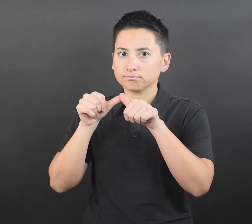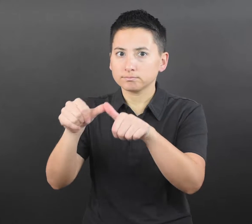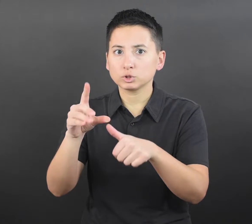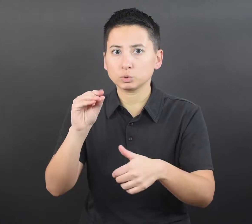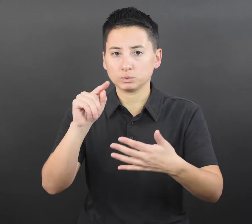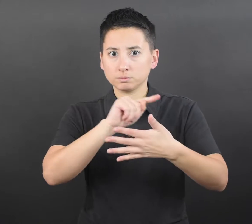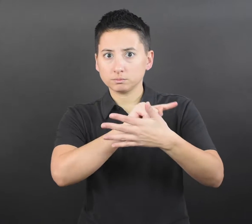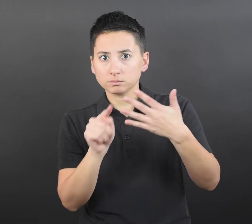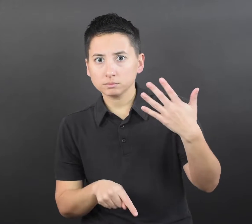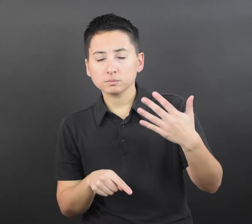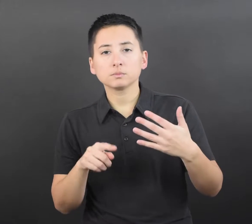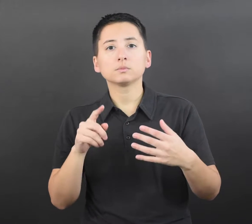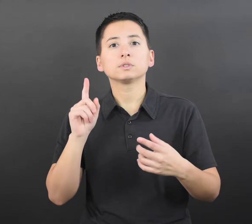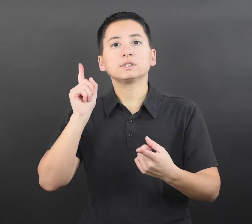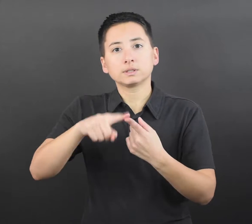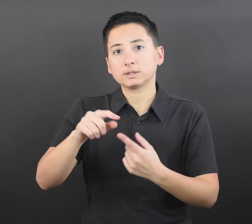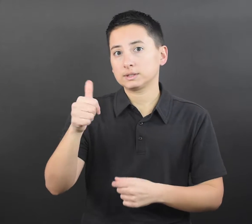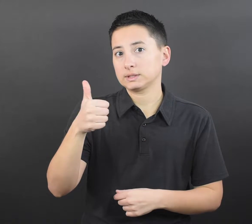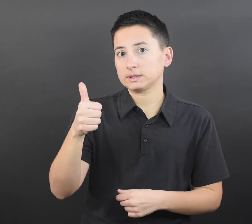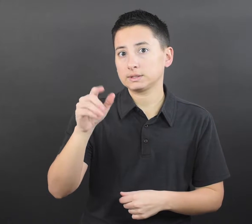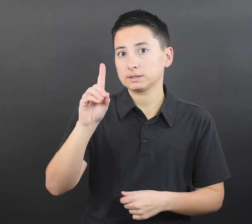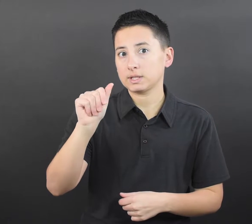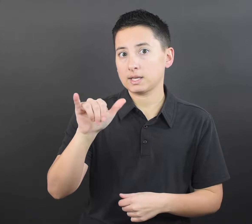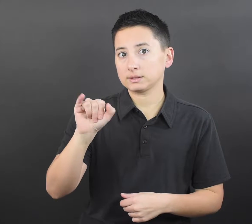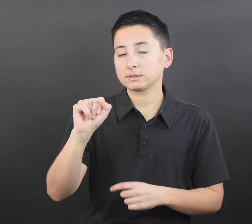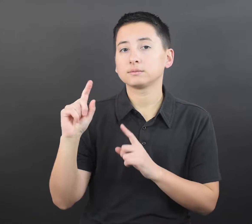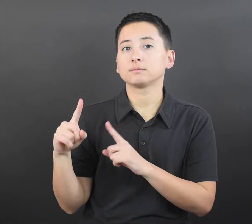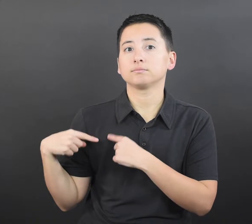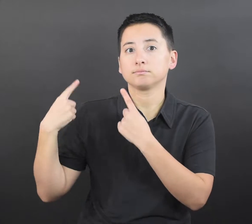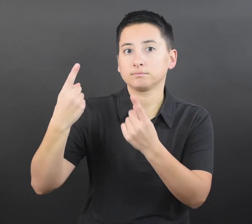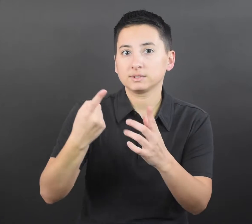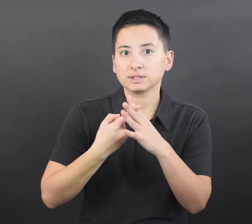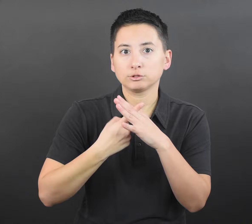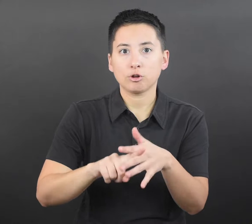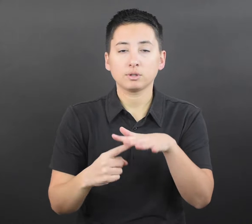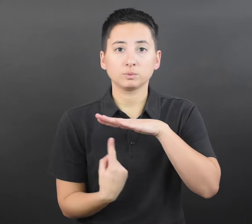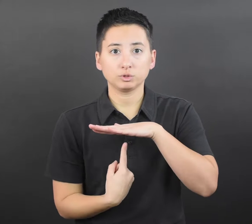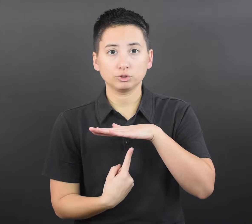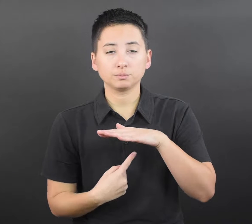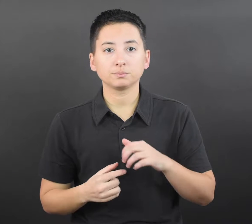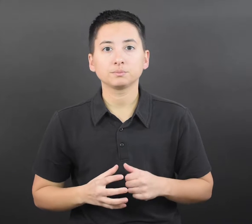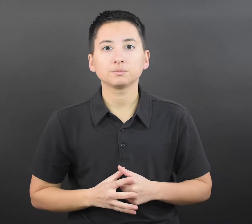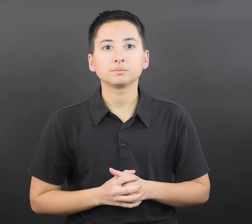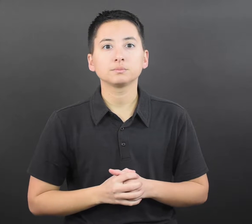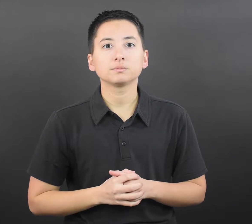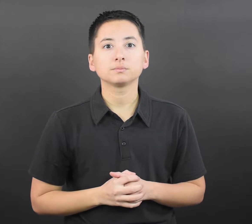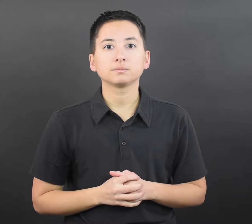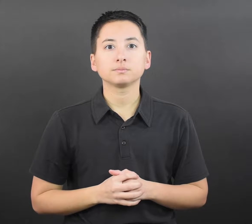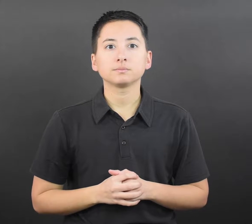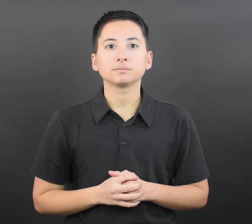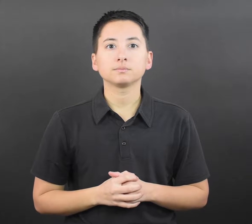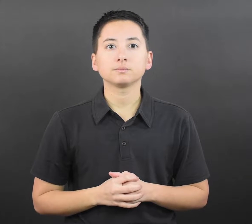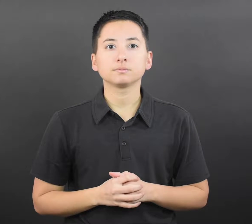symptoms started as day zero. After the isolation period at home ends, the person